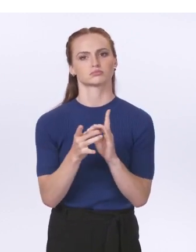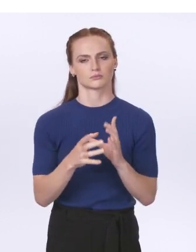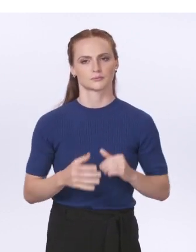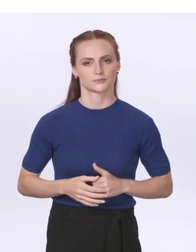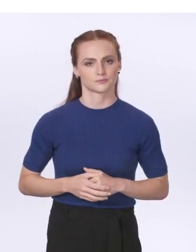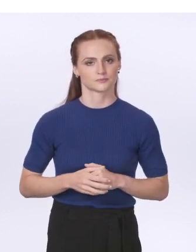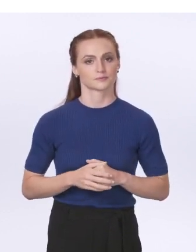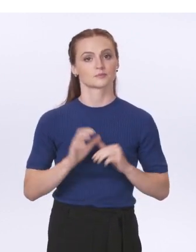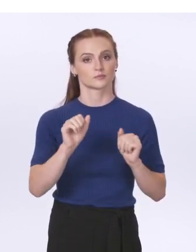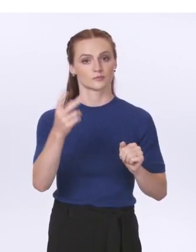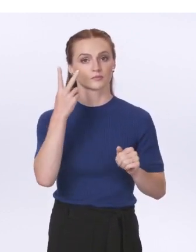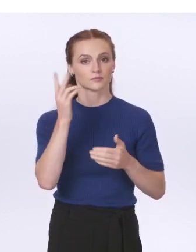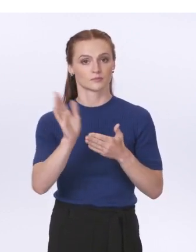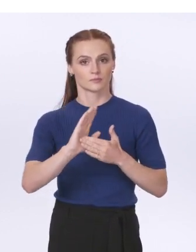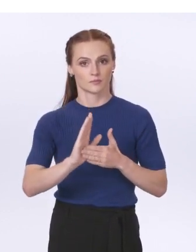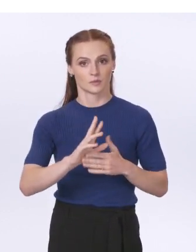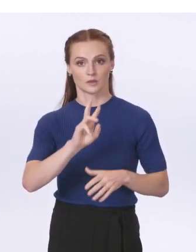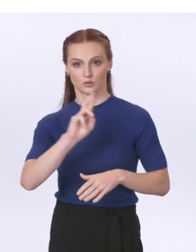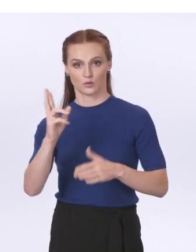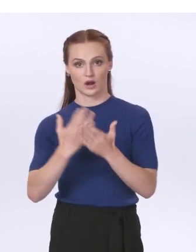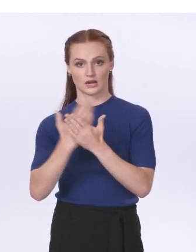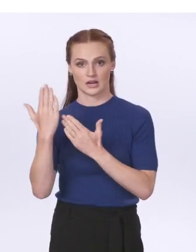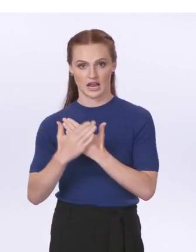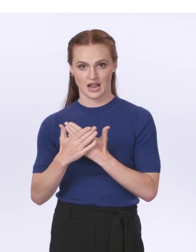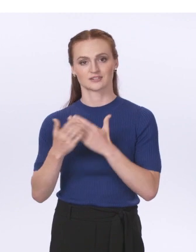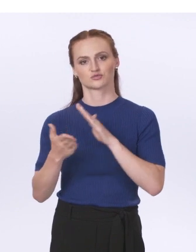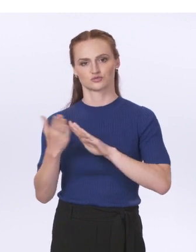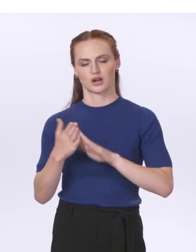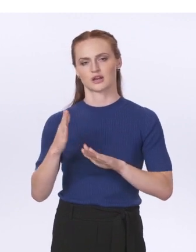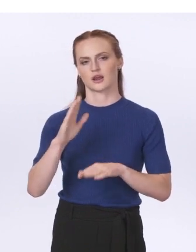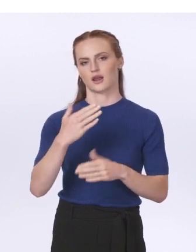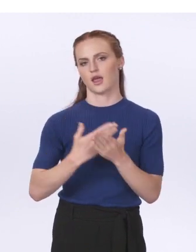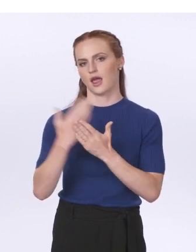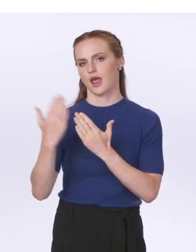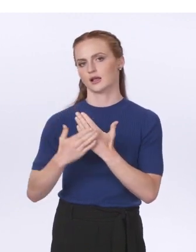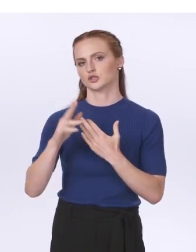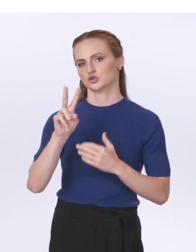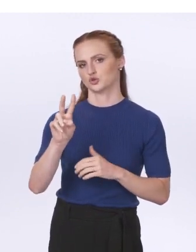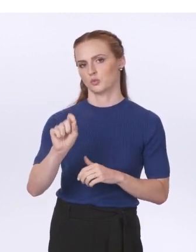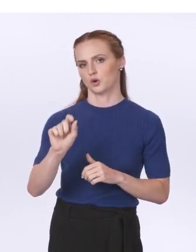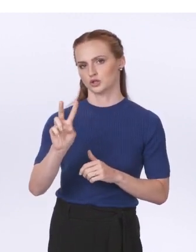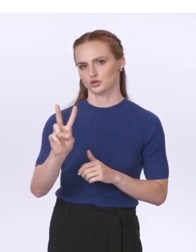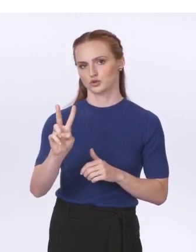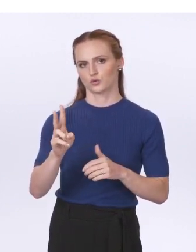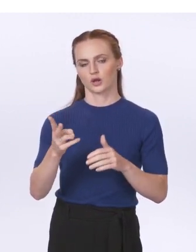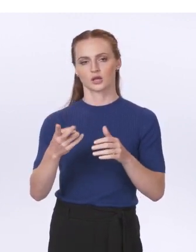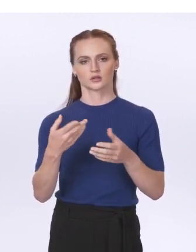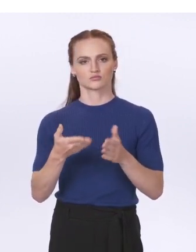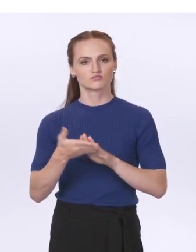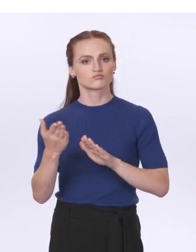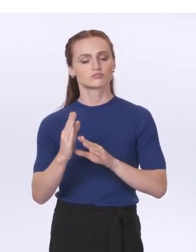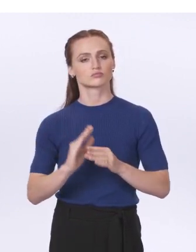the right hand, which is running Hands 2.2, is moving much more quickly and seamlessly with the controller.